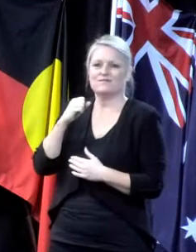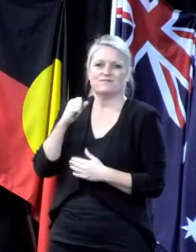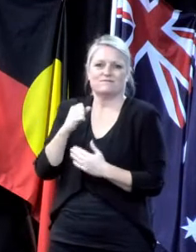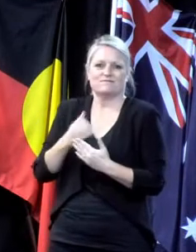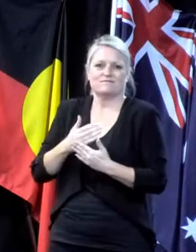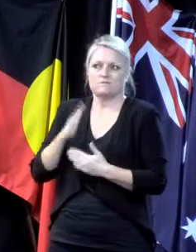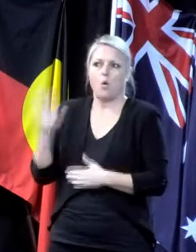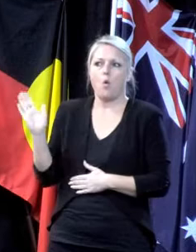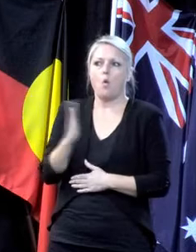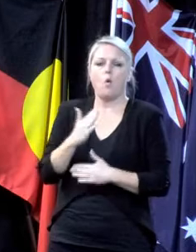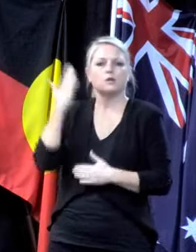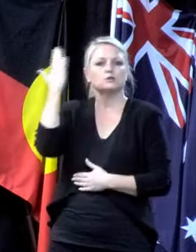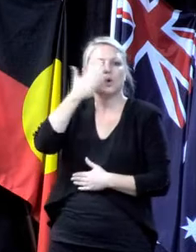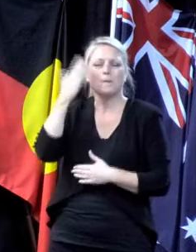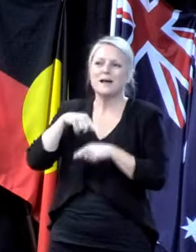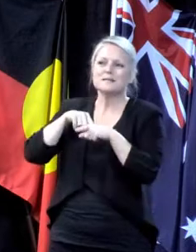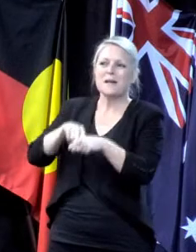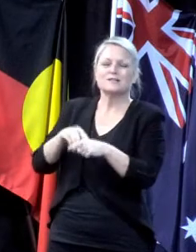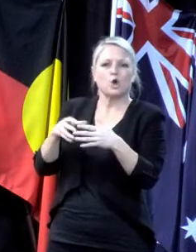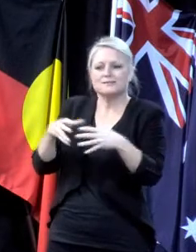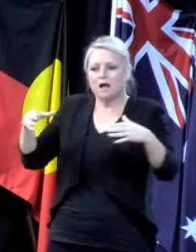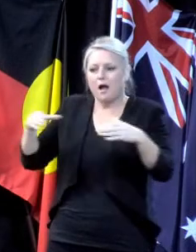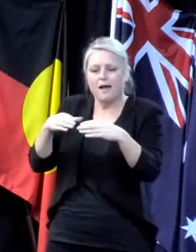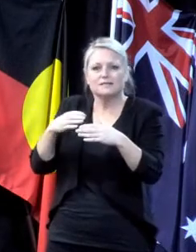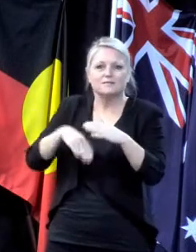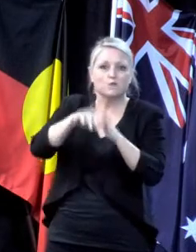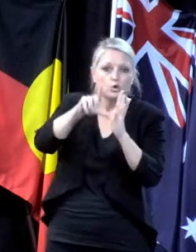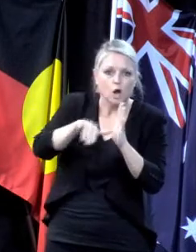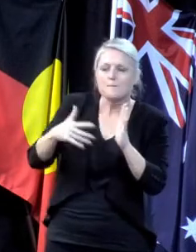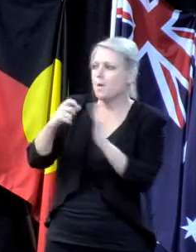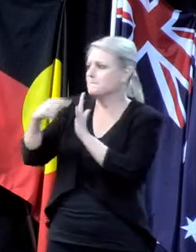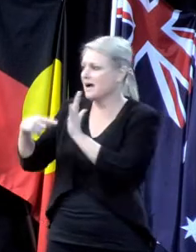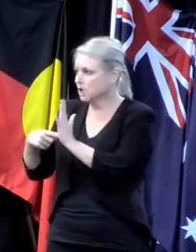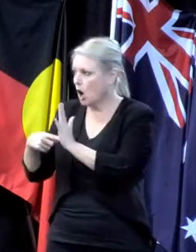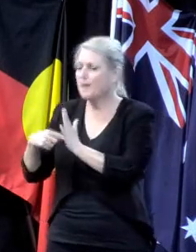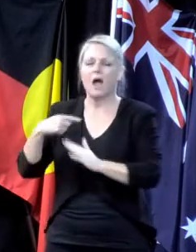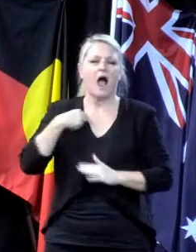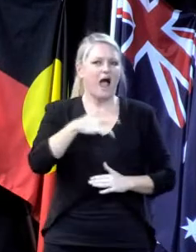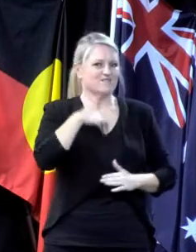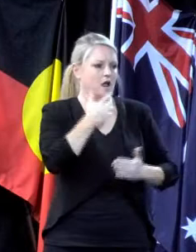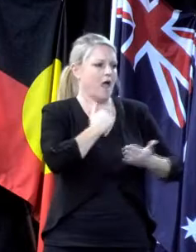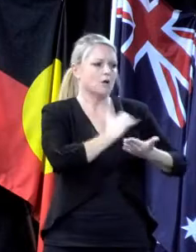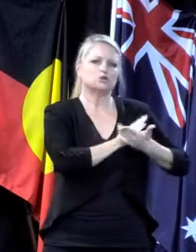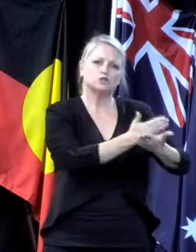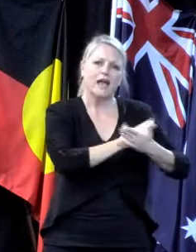as whether you get one full-time and that sort of thing. I think we may share ours with Collinsville. Yeah, we share - ours is across schools.